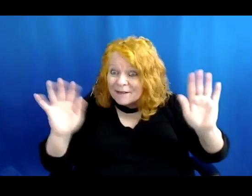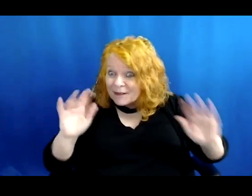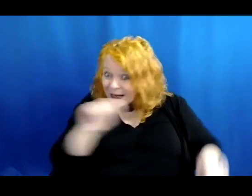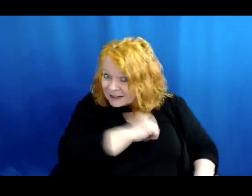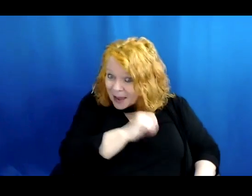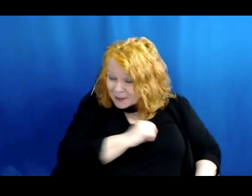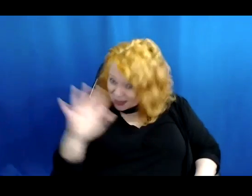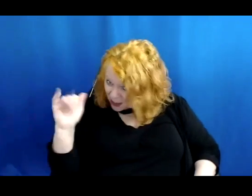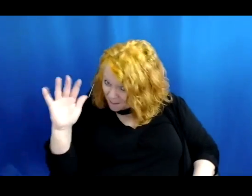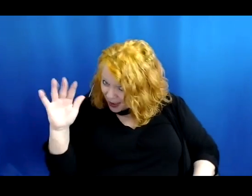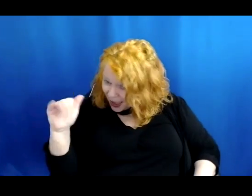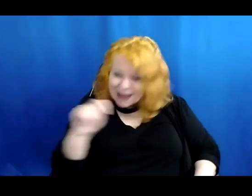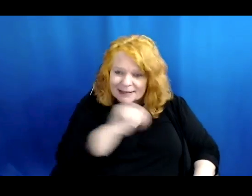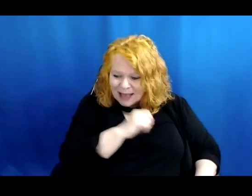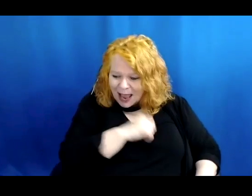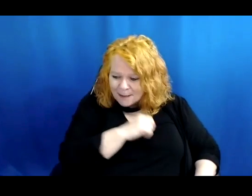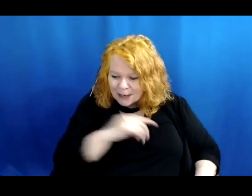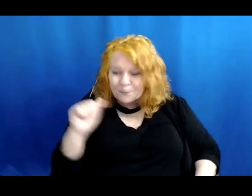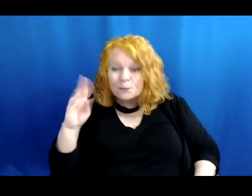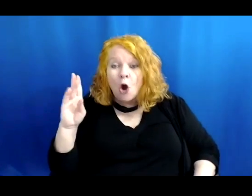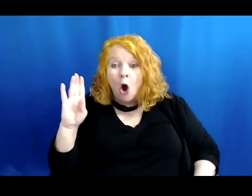Tommy. Goodbye Tommy. Aubrey, Aubrey, goodbye Aubrey. Aubrey! Goodbye